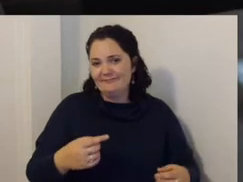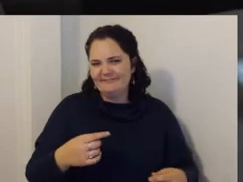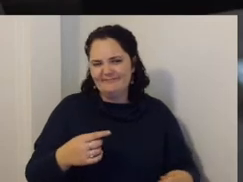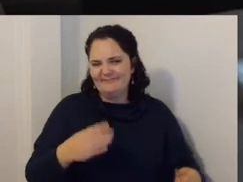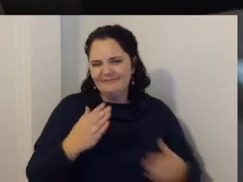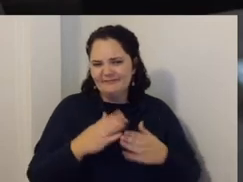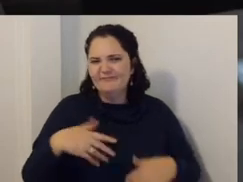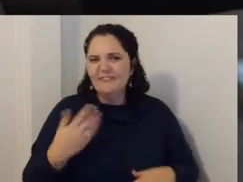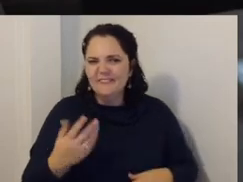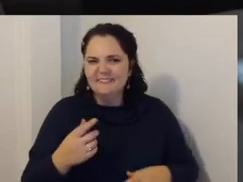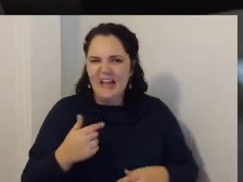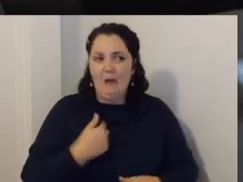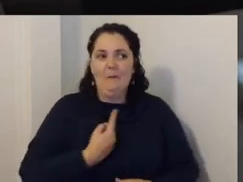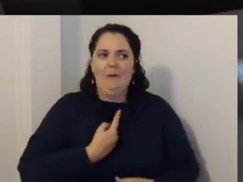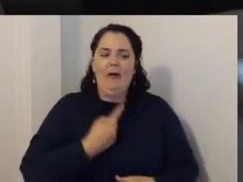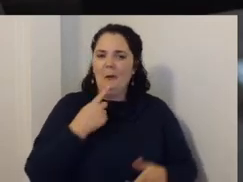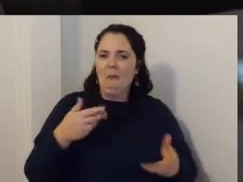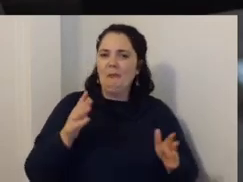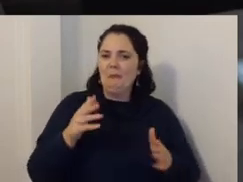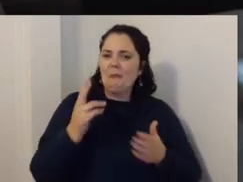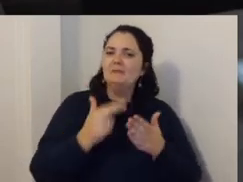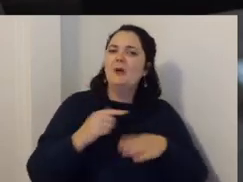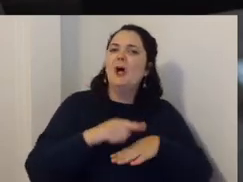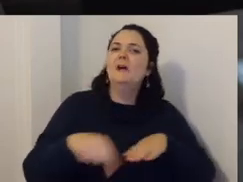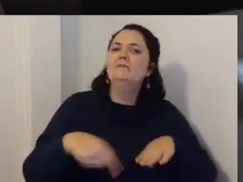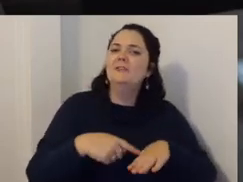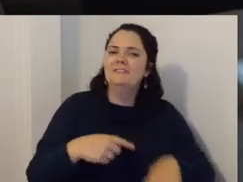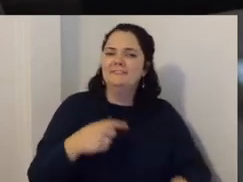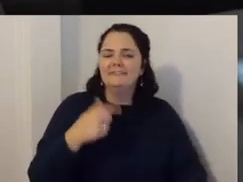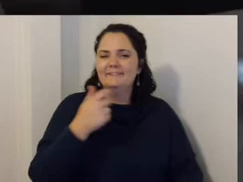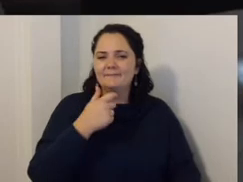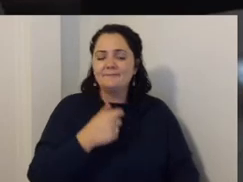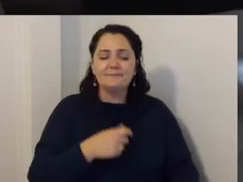in and uh and just do a piece of this too, don't feel like you've got to describe the entire thing